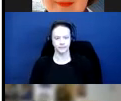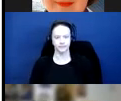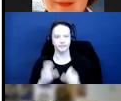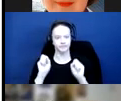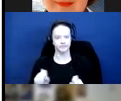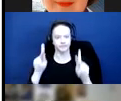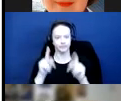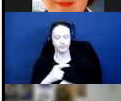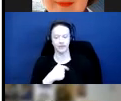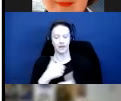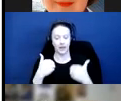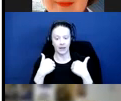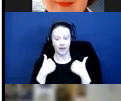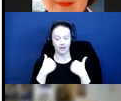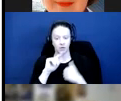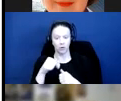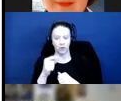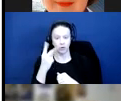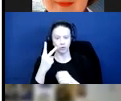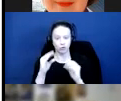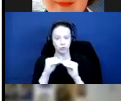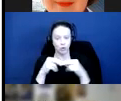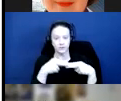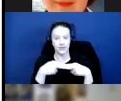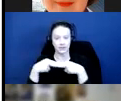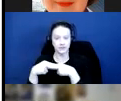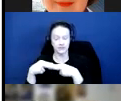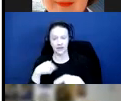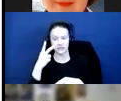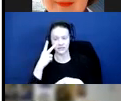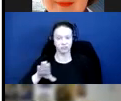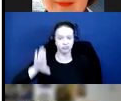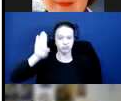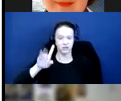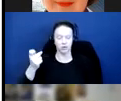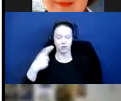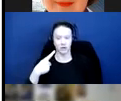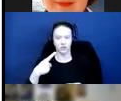I have only two more slides, I do see a question in the Q&A.